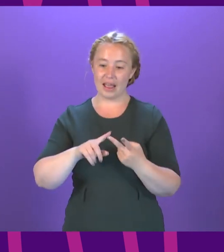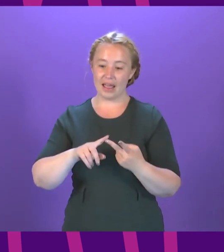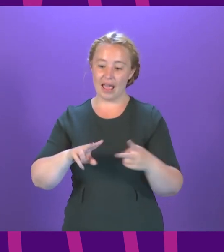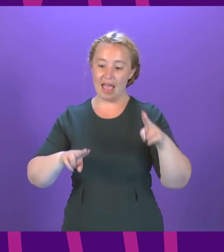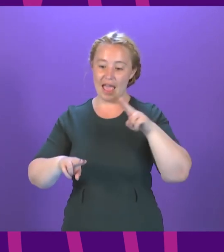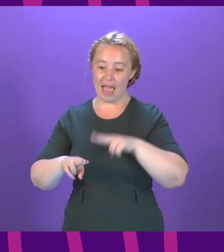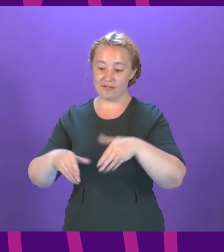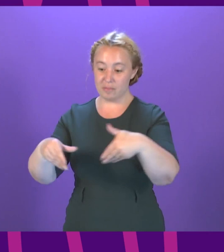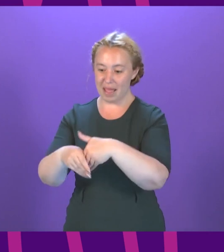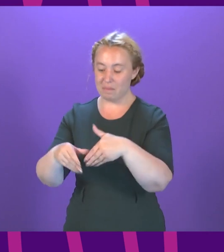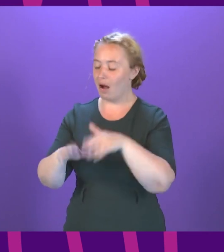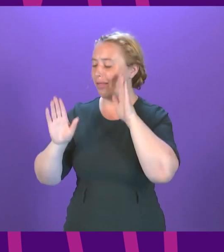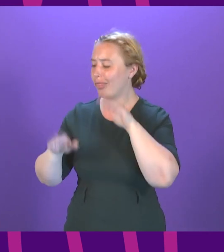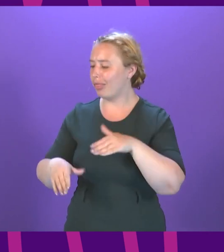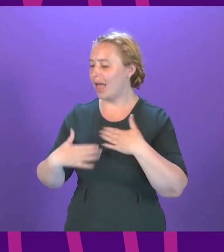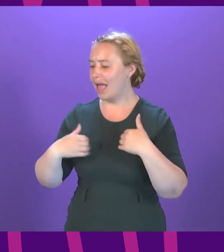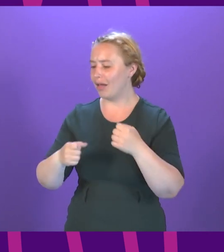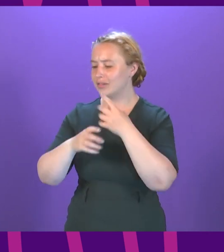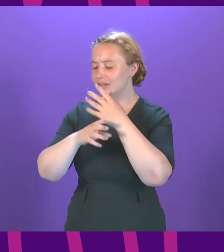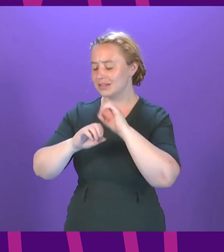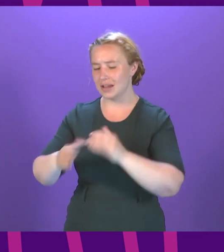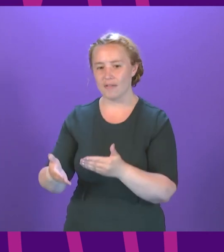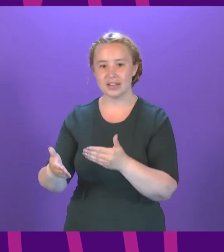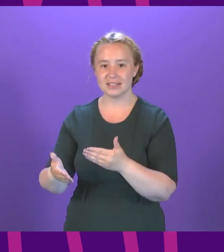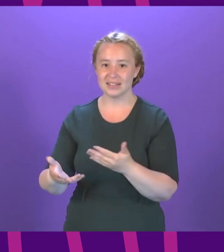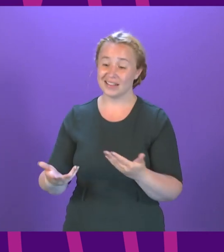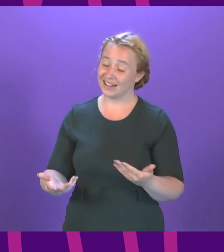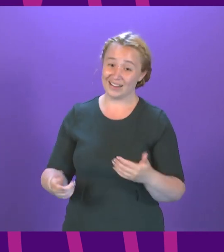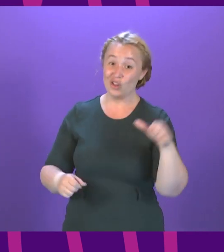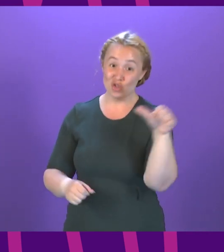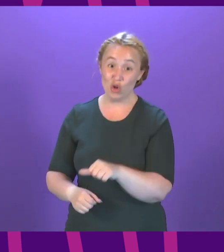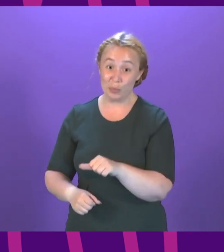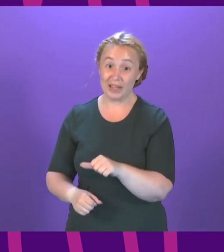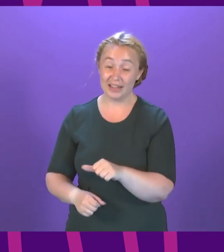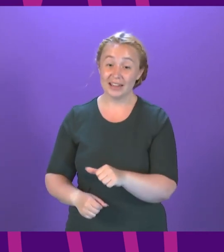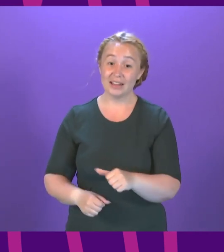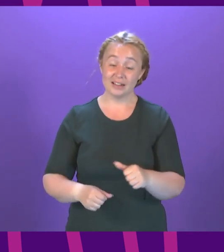service right now. We all hear those concerns from constituents, and I am acutely aware of them, as